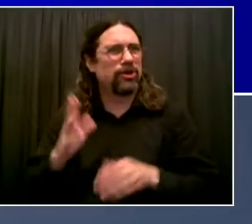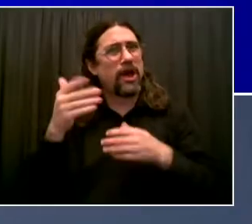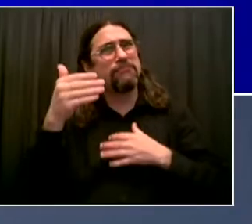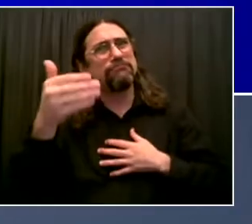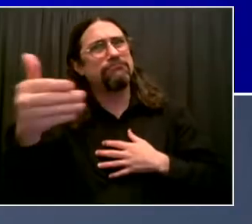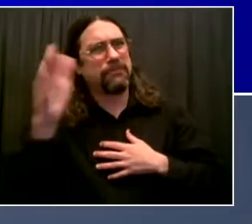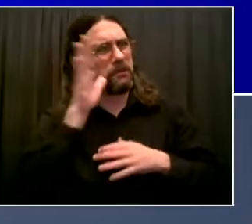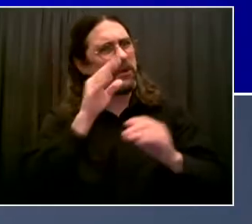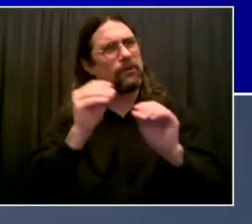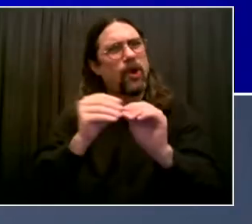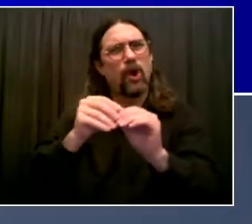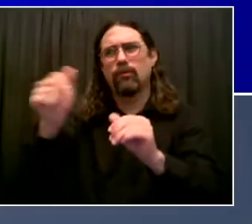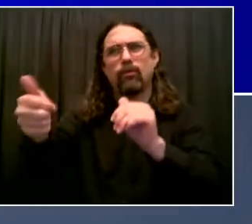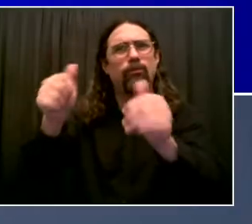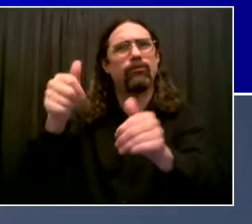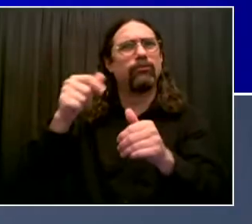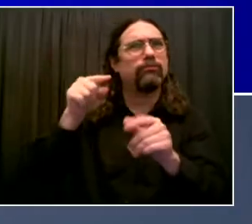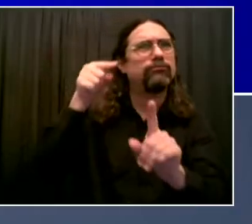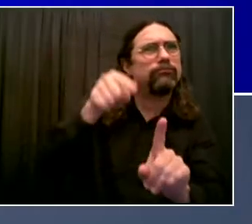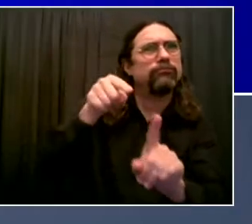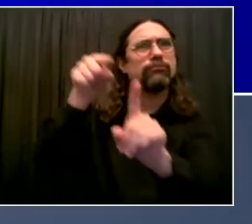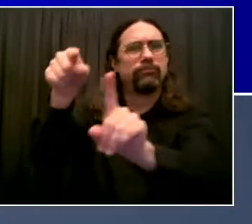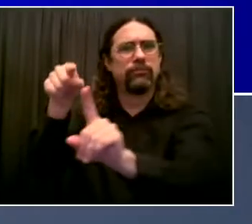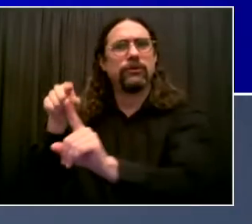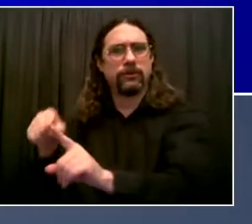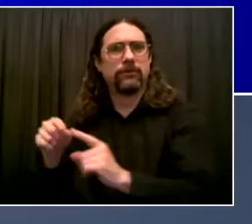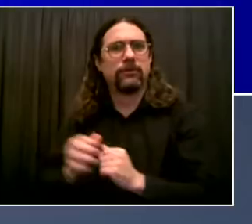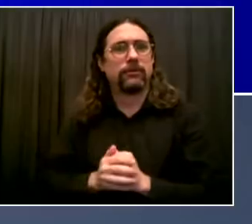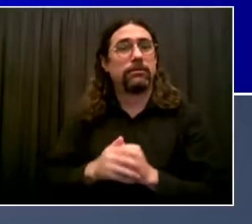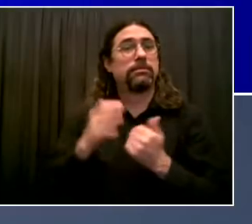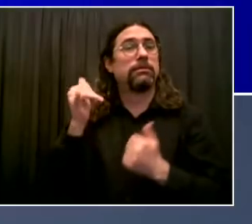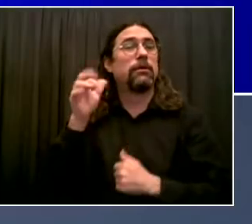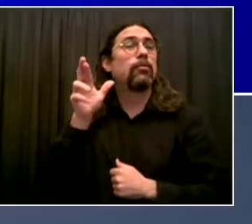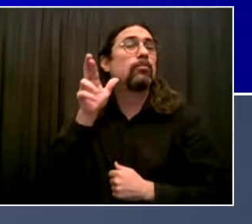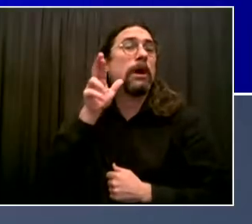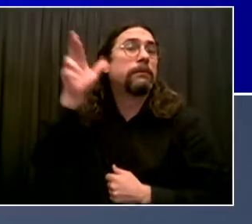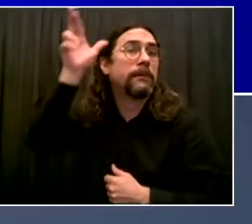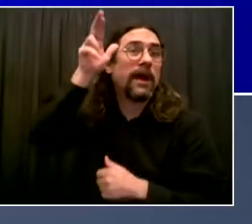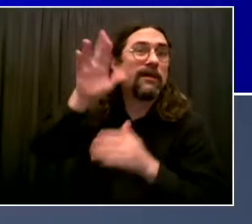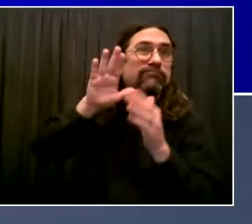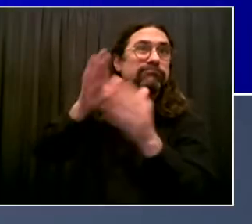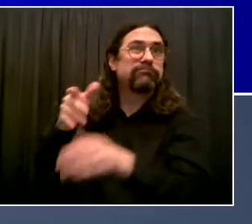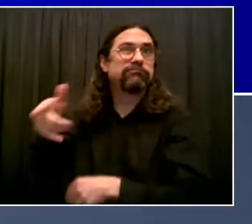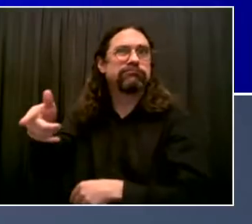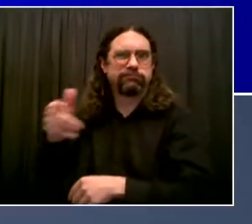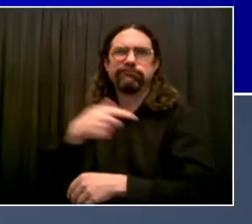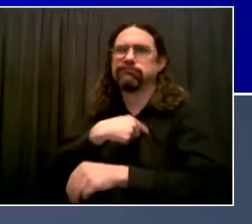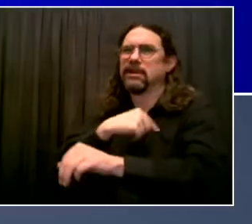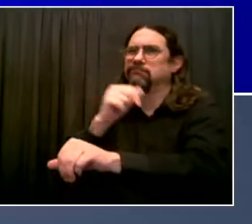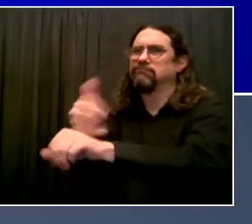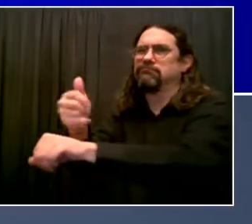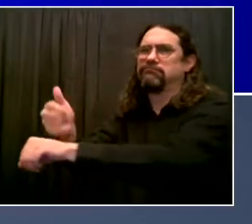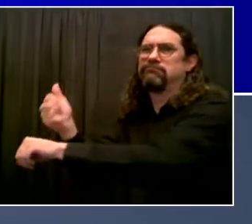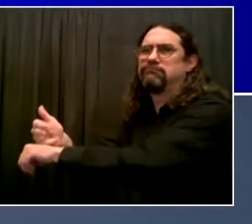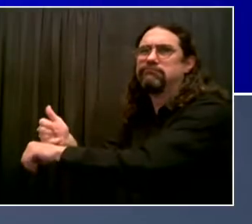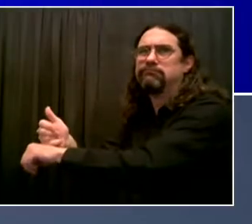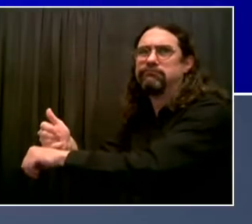INCLUDING LARGE CAPACITY SITE COMING UP SOON AND NUMBER OF